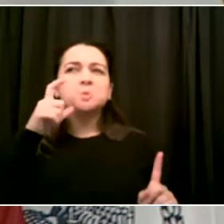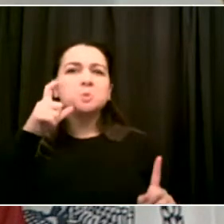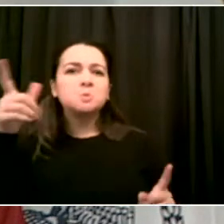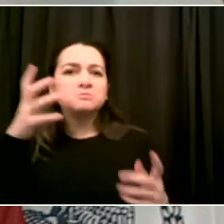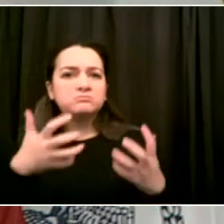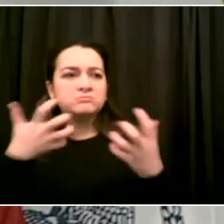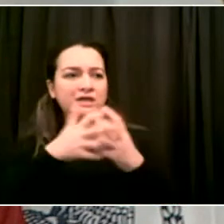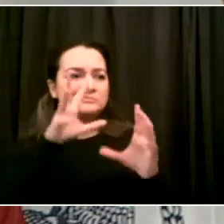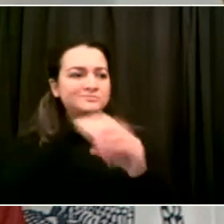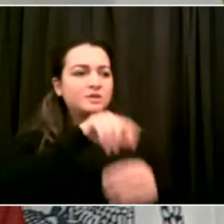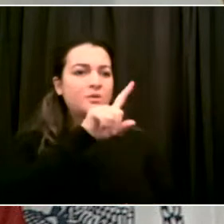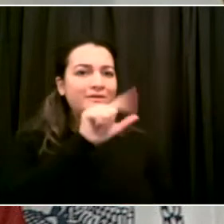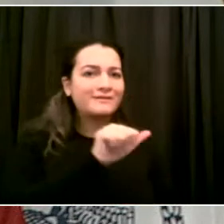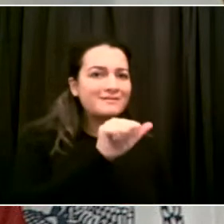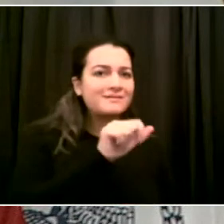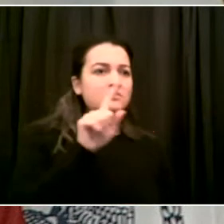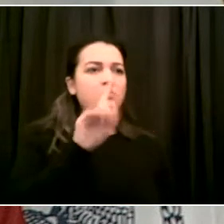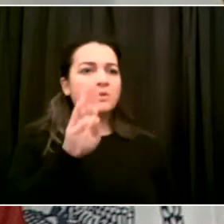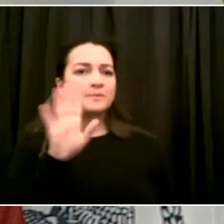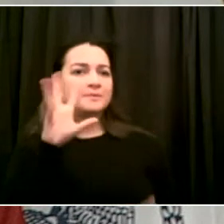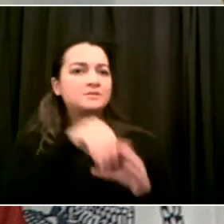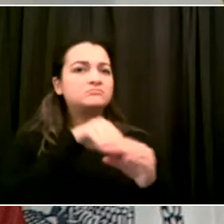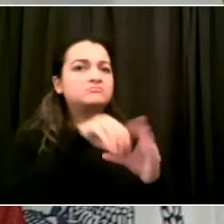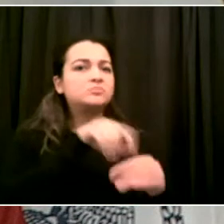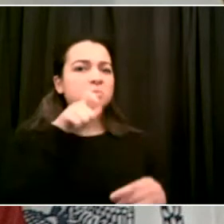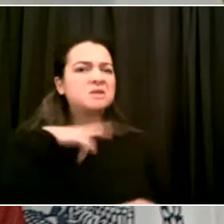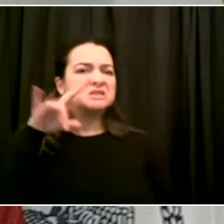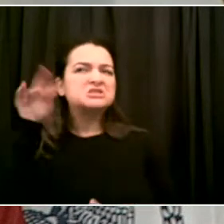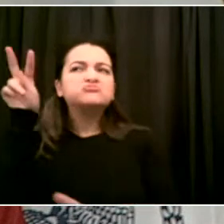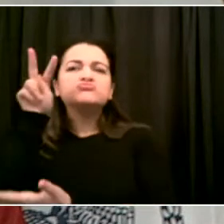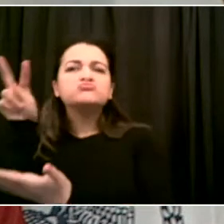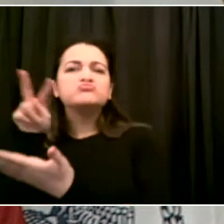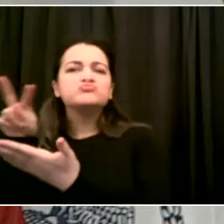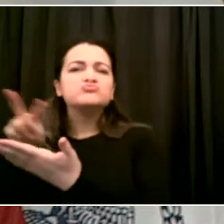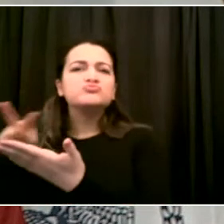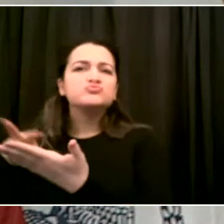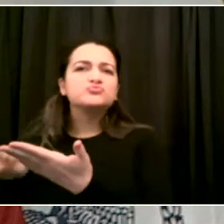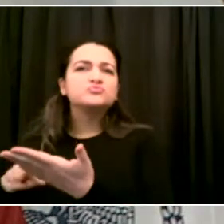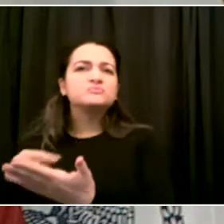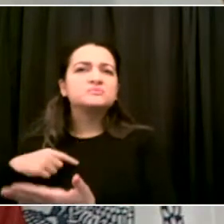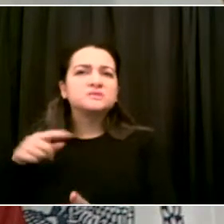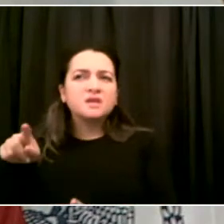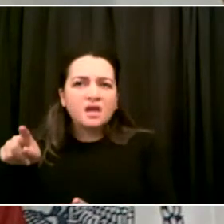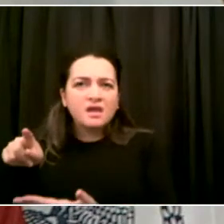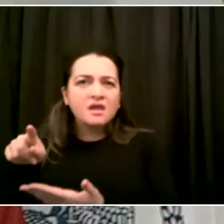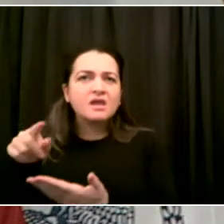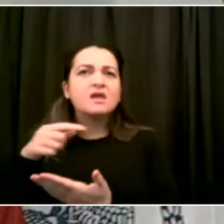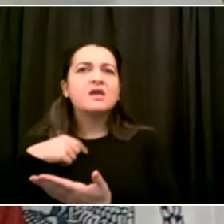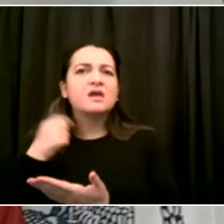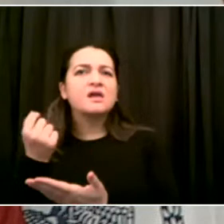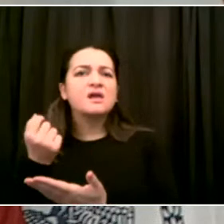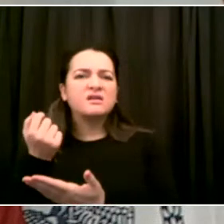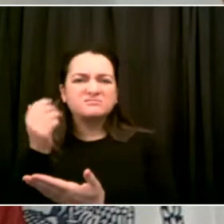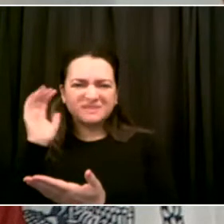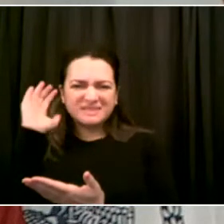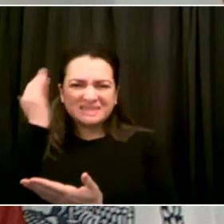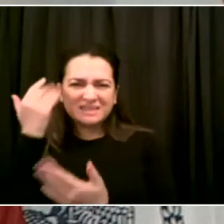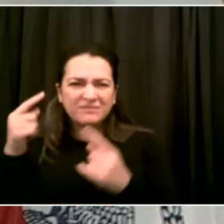VACCINATED, I'M QUOTING HERE.